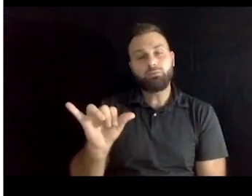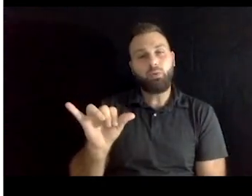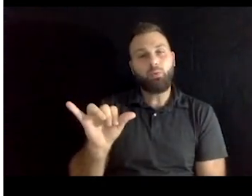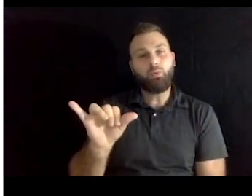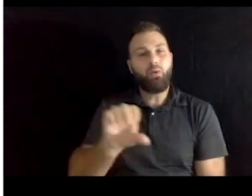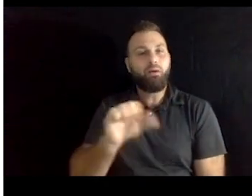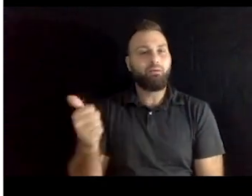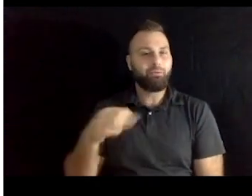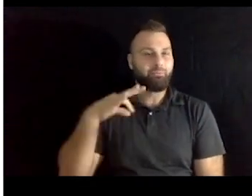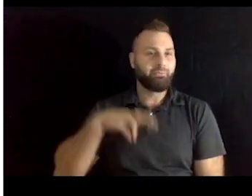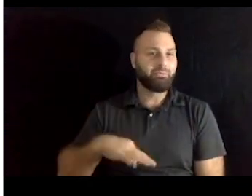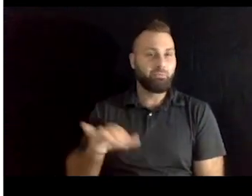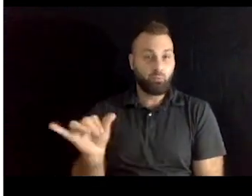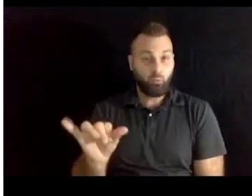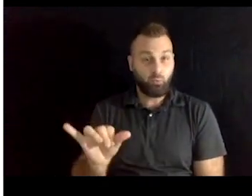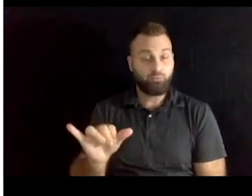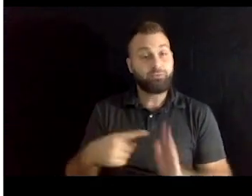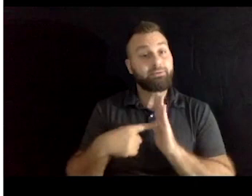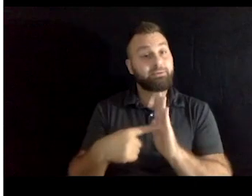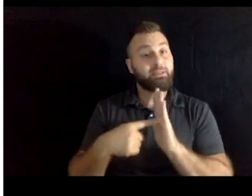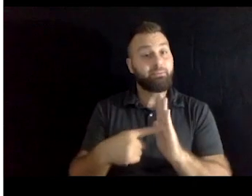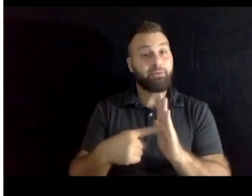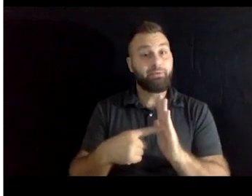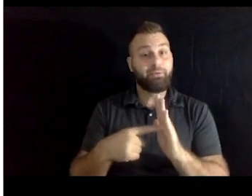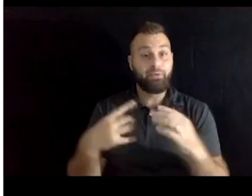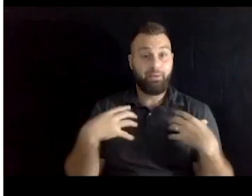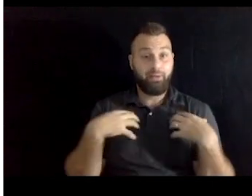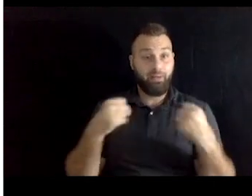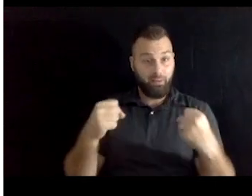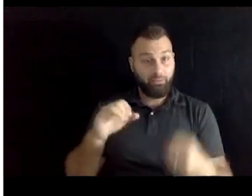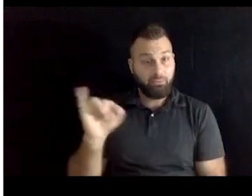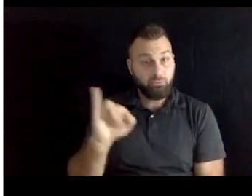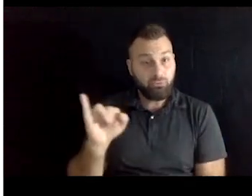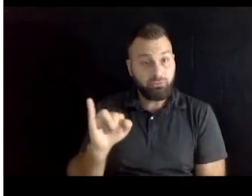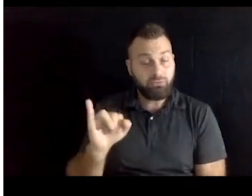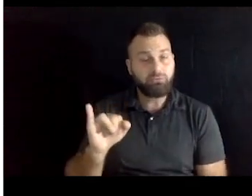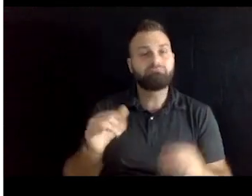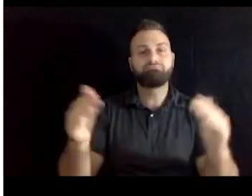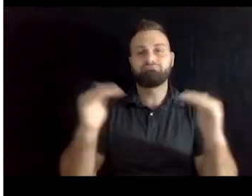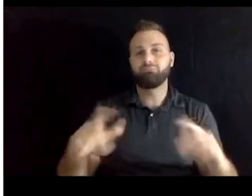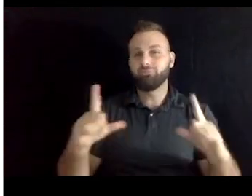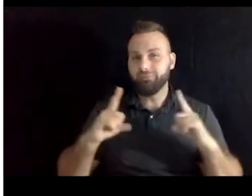through other benefits such as health return, insurance, retirement and tuition benefits.